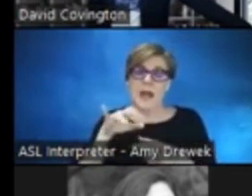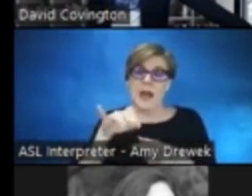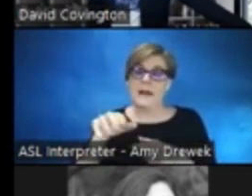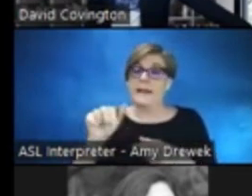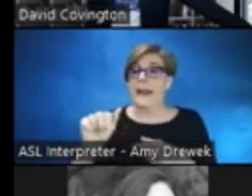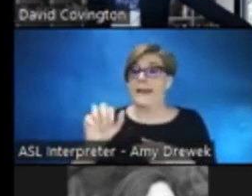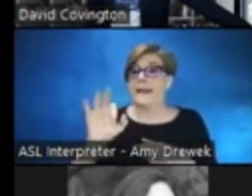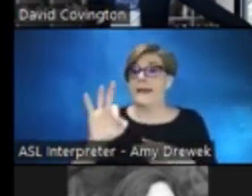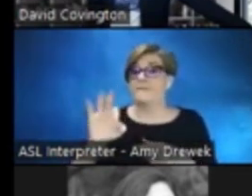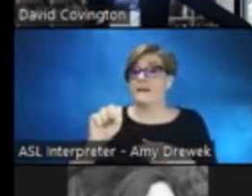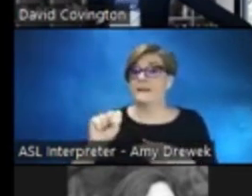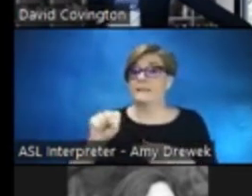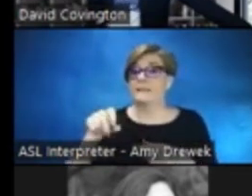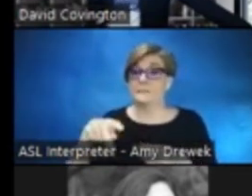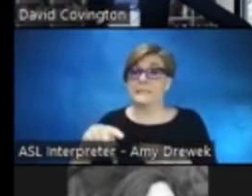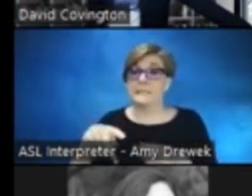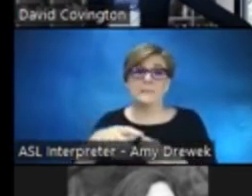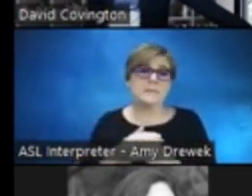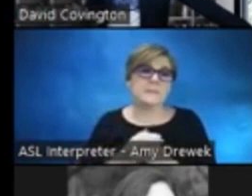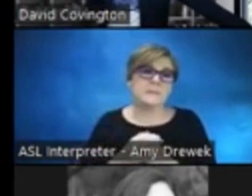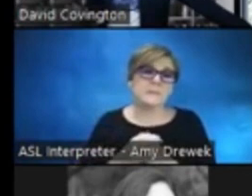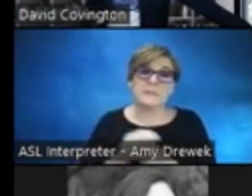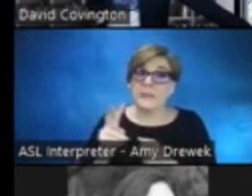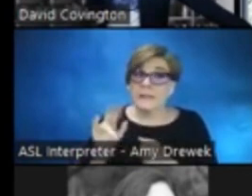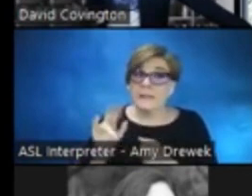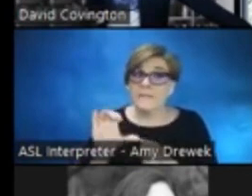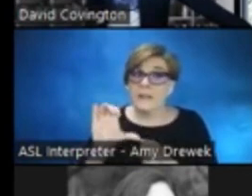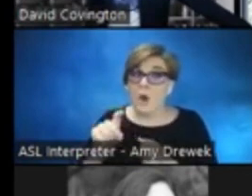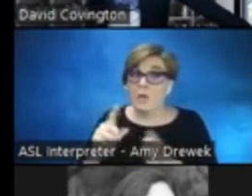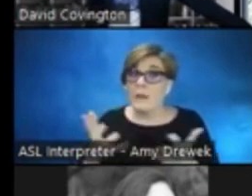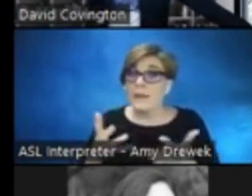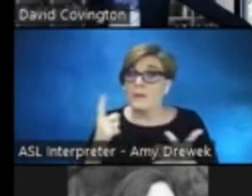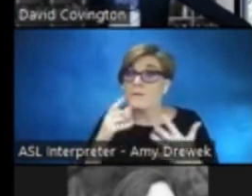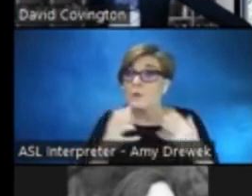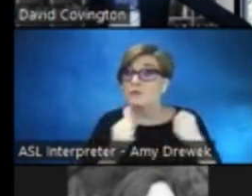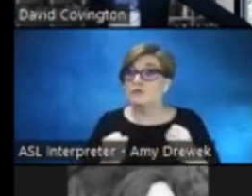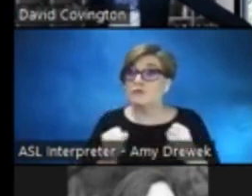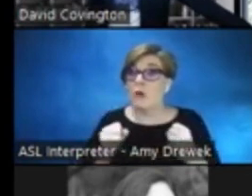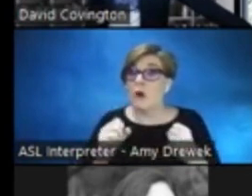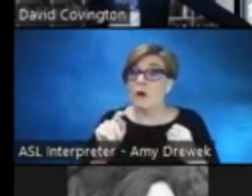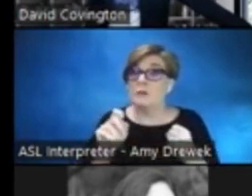VIC, ARE YOU WITH US FOR STRONG TALK TODAY?